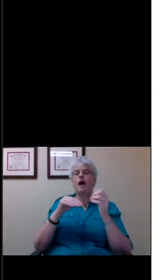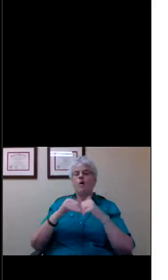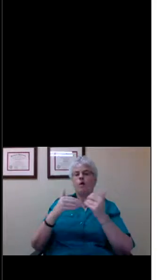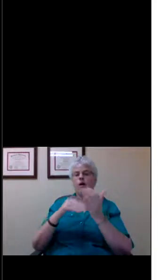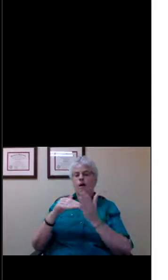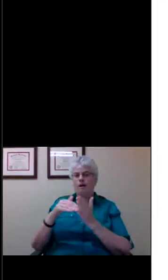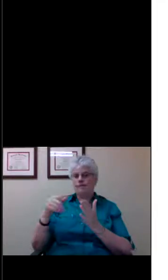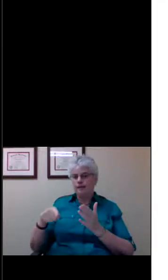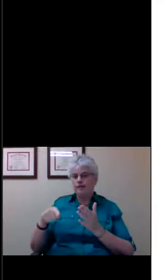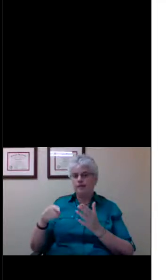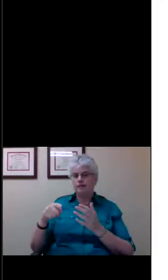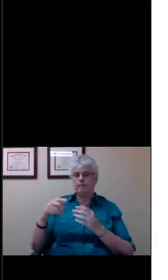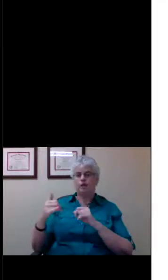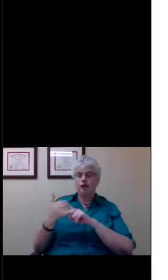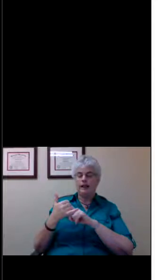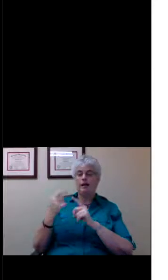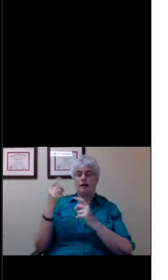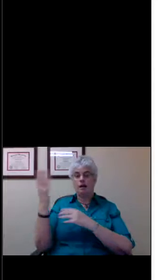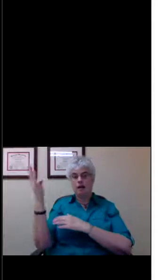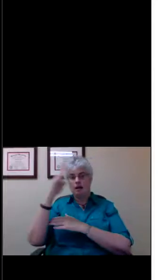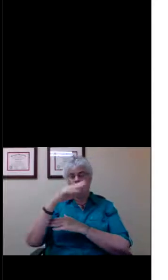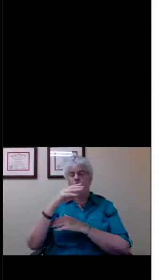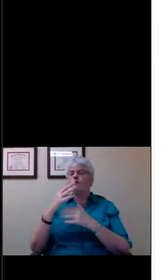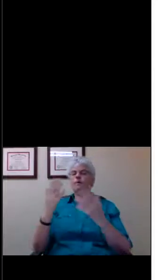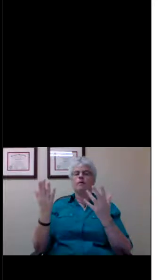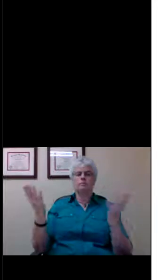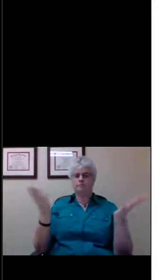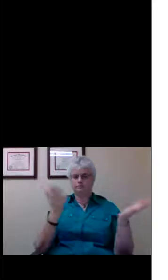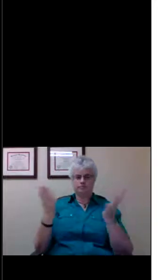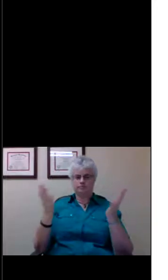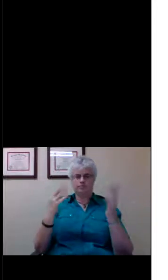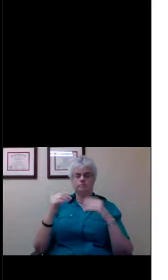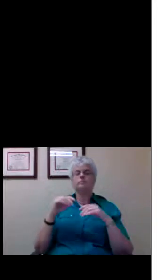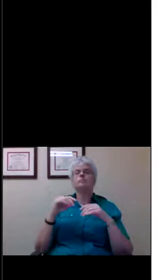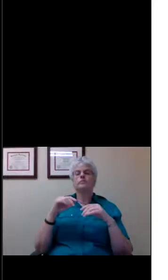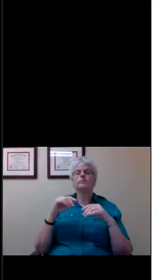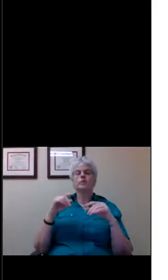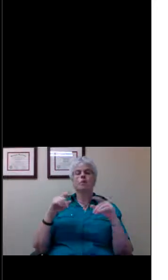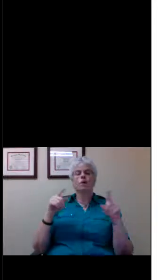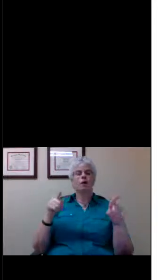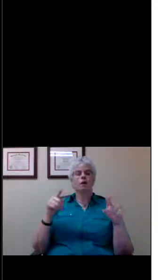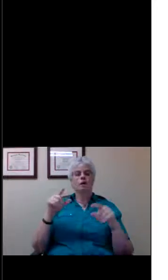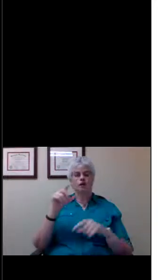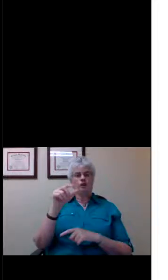responded. They reported how often they were bullied throughout the day or/and